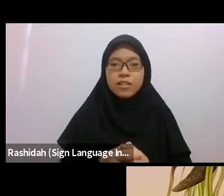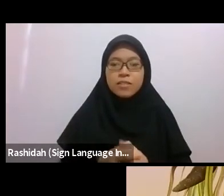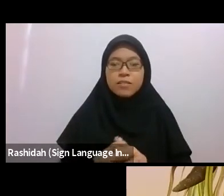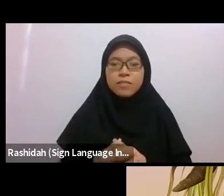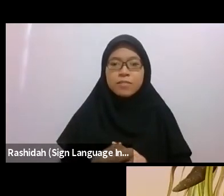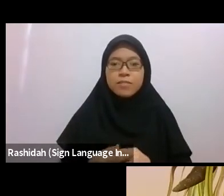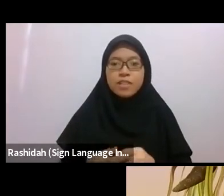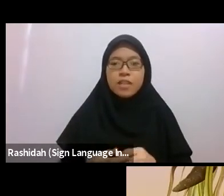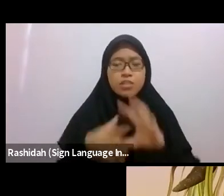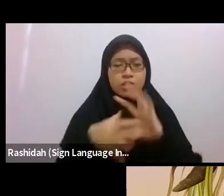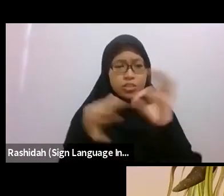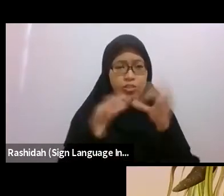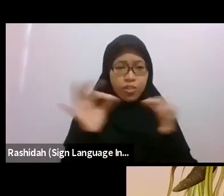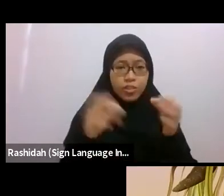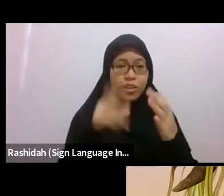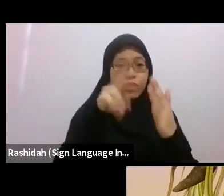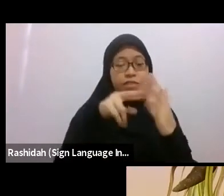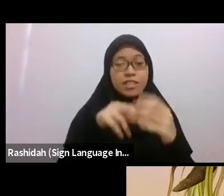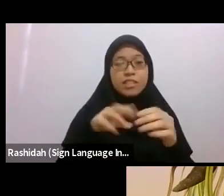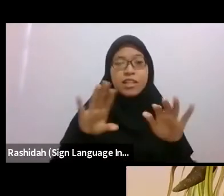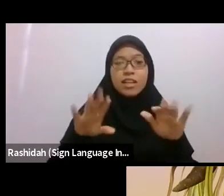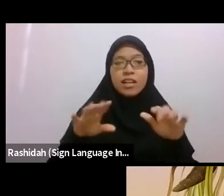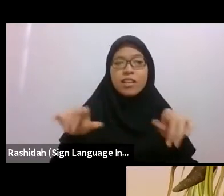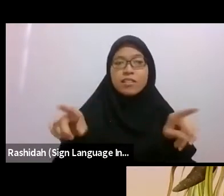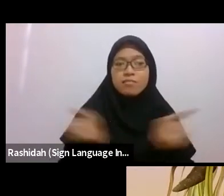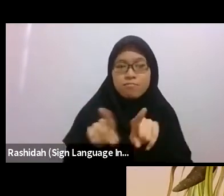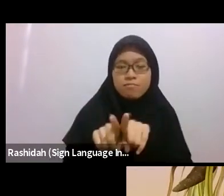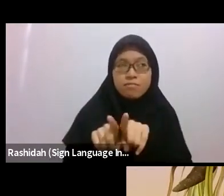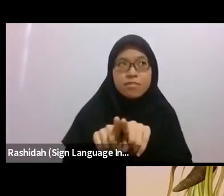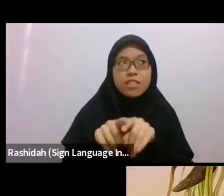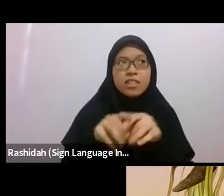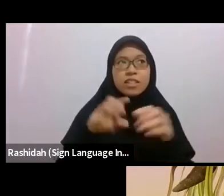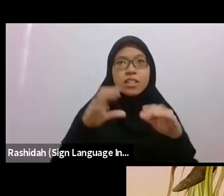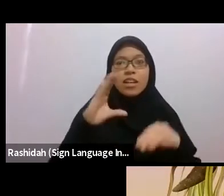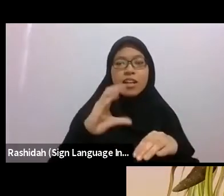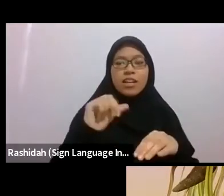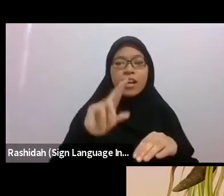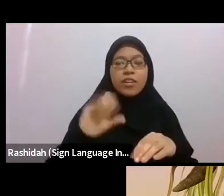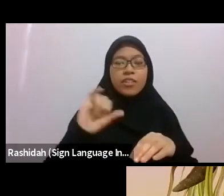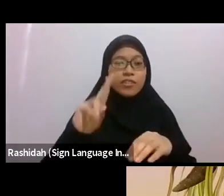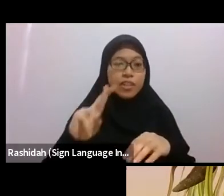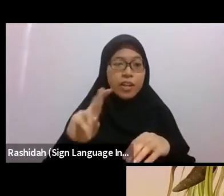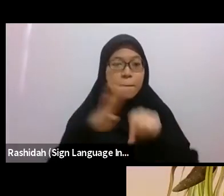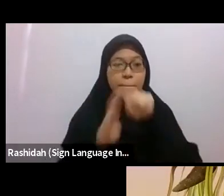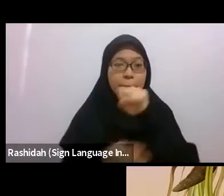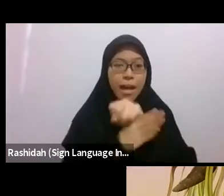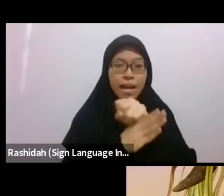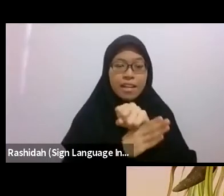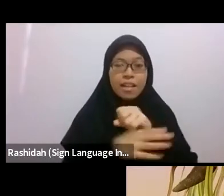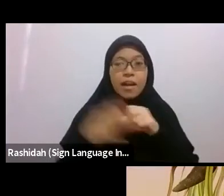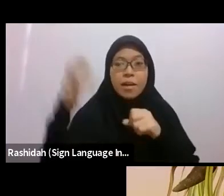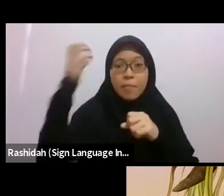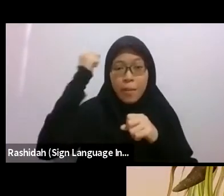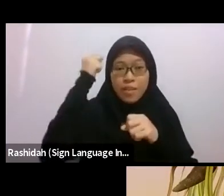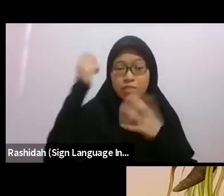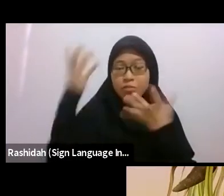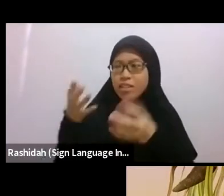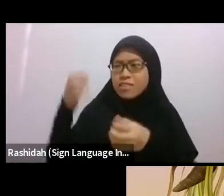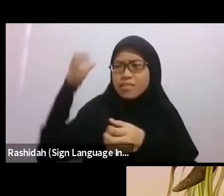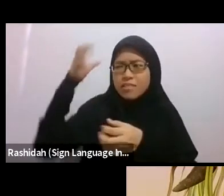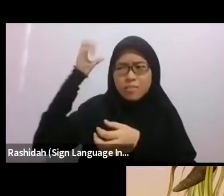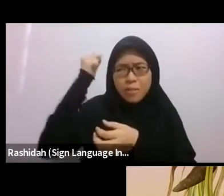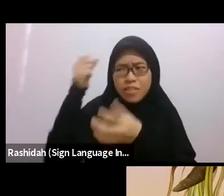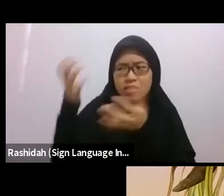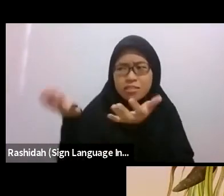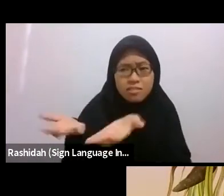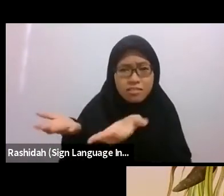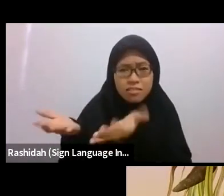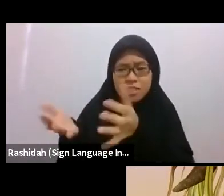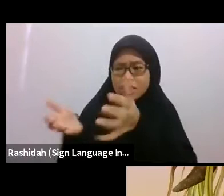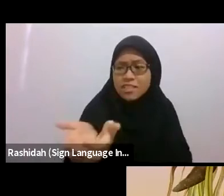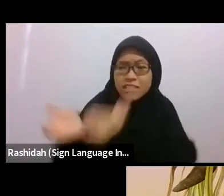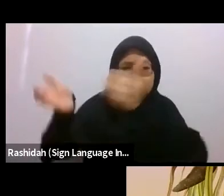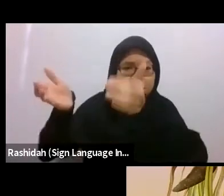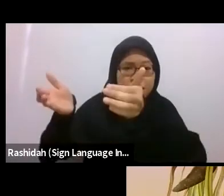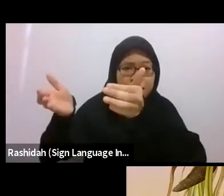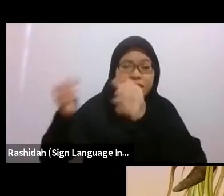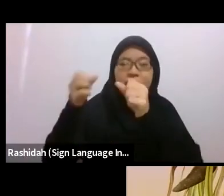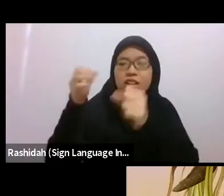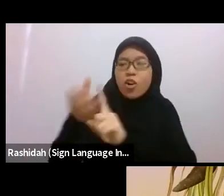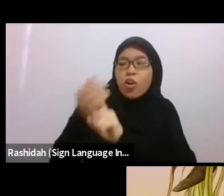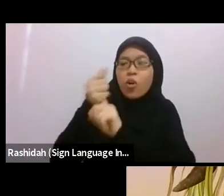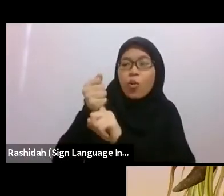And so then I was thinking of memory as a carrier bag itself; memory as a thing that holds something else. And if we think of how carrier bags or containers or holders are made,